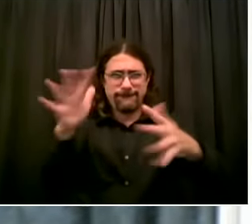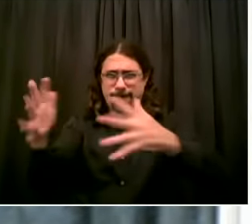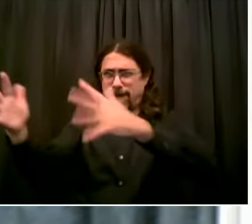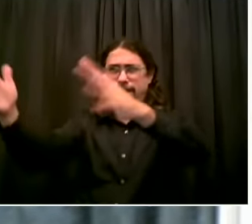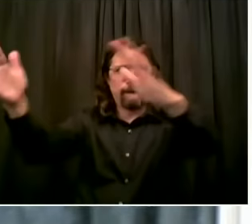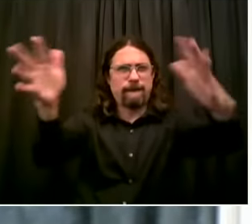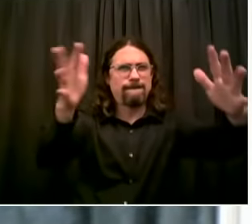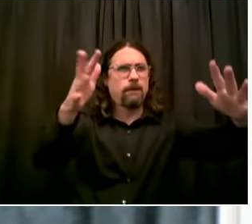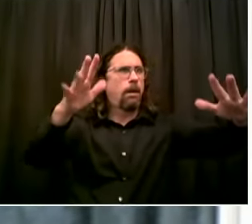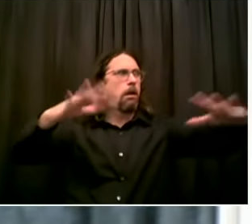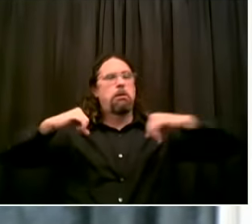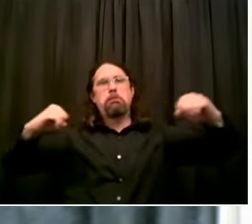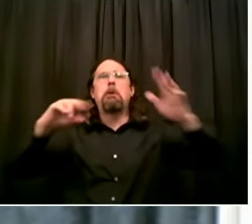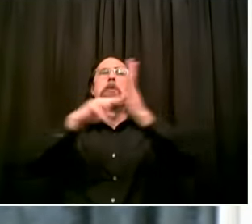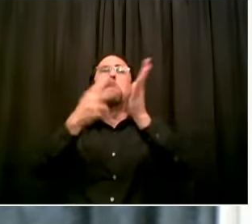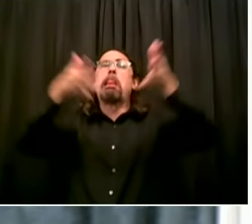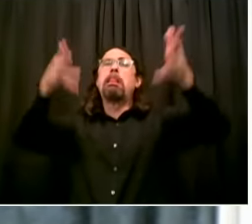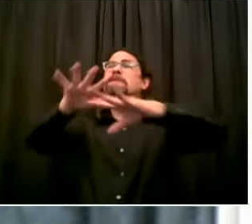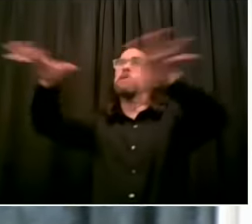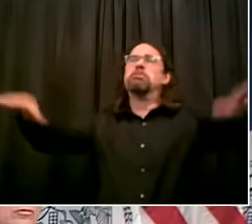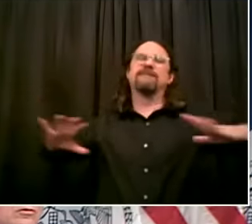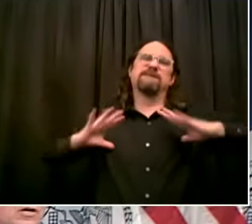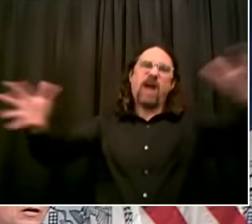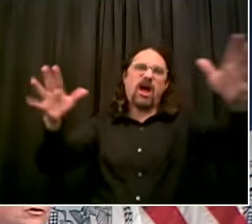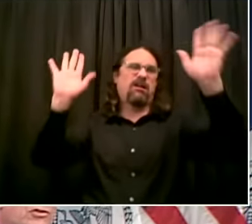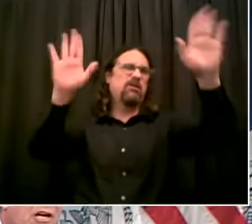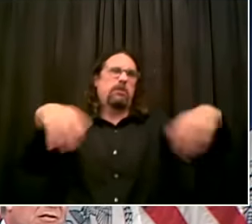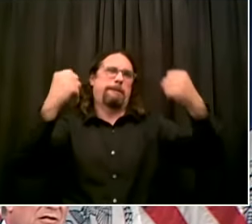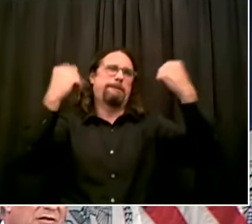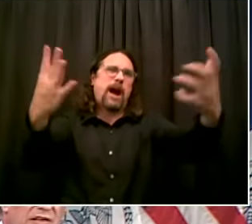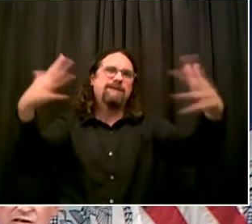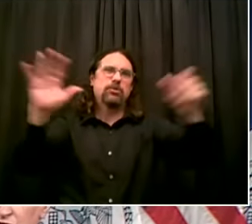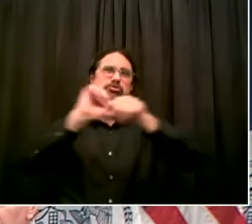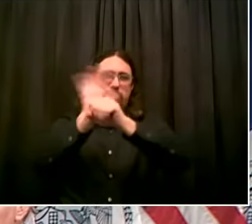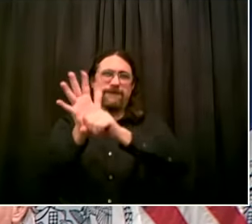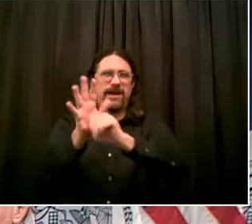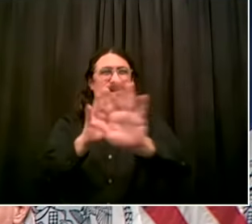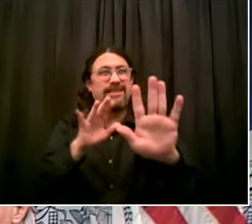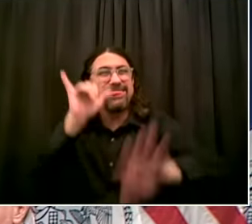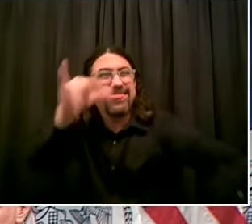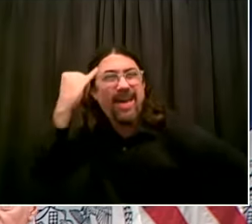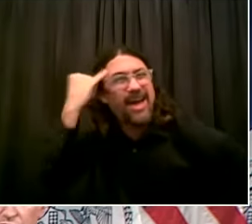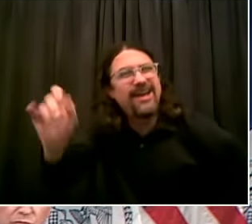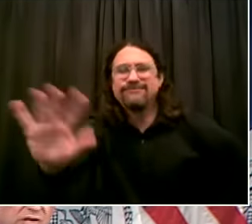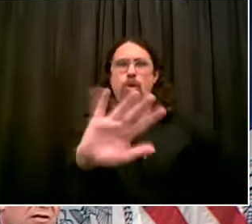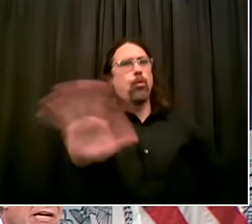THE GUIDANCE RFO EXCLUSION AND CLOSE CONTACT. WE WILL CONTIE NU TO UPDATE THE ORDER IF